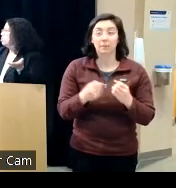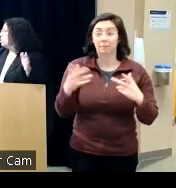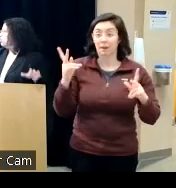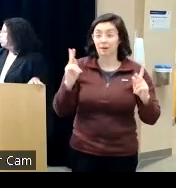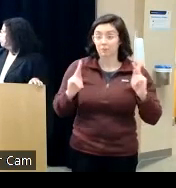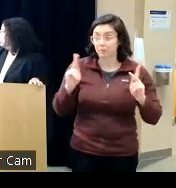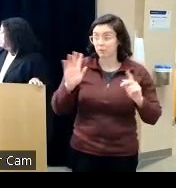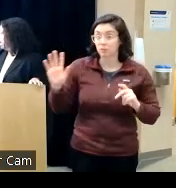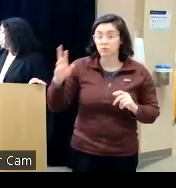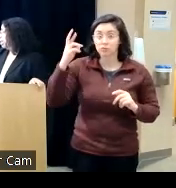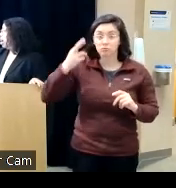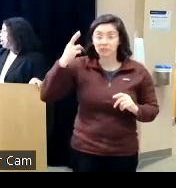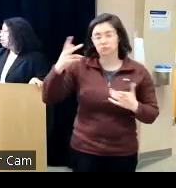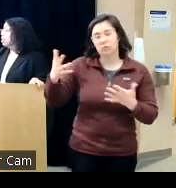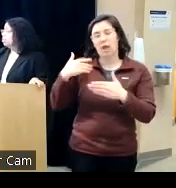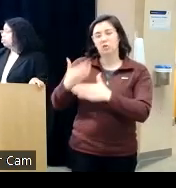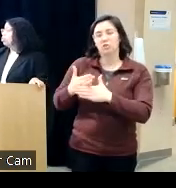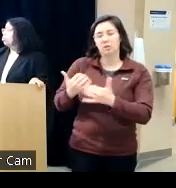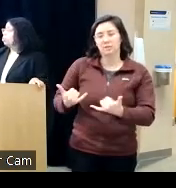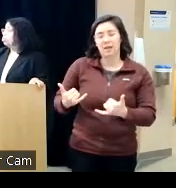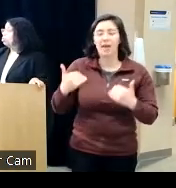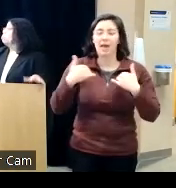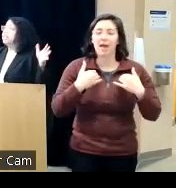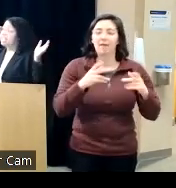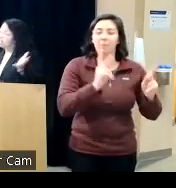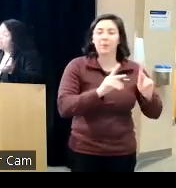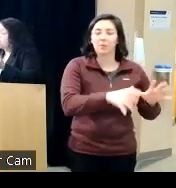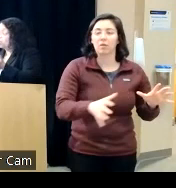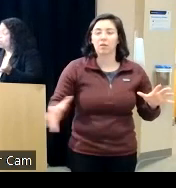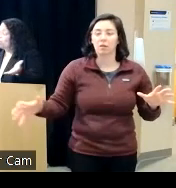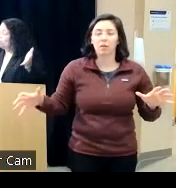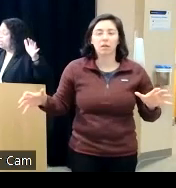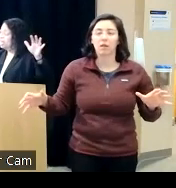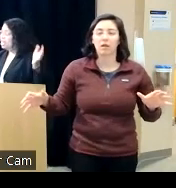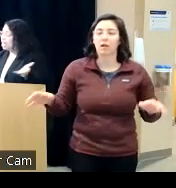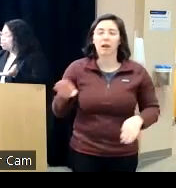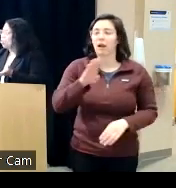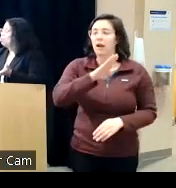the reasons that I share with you today there are individuals who may not ever be in that